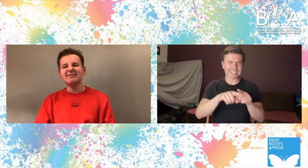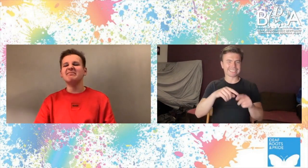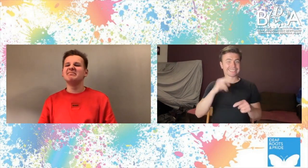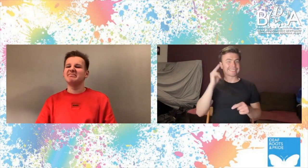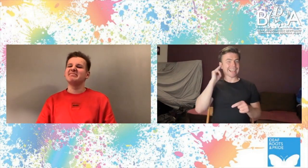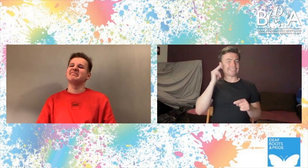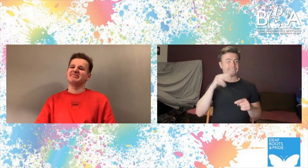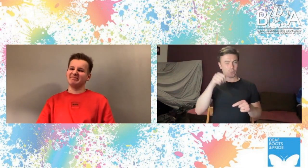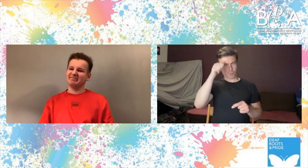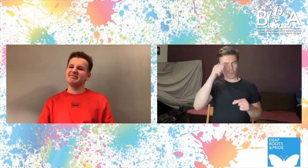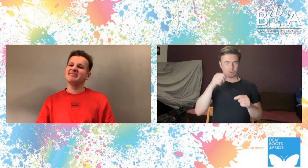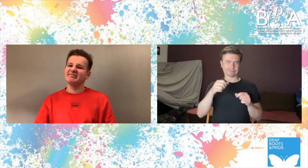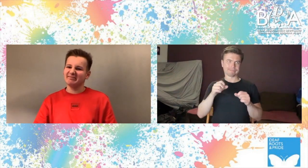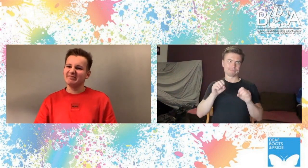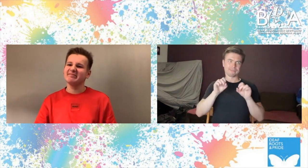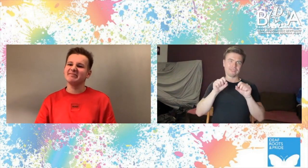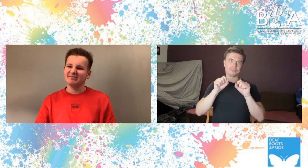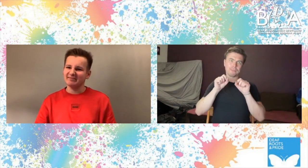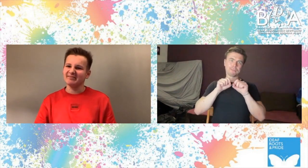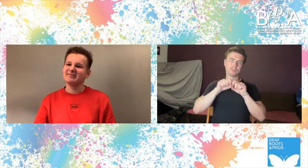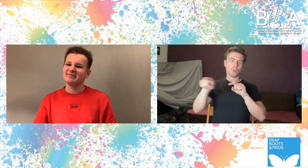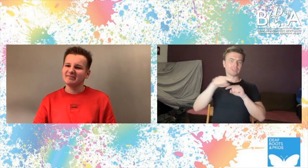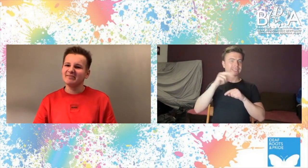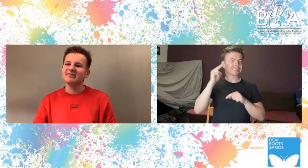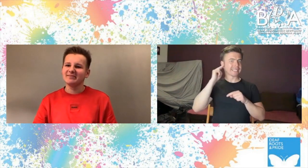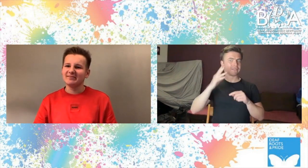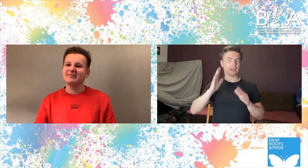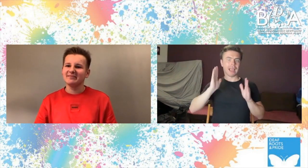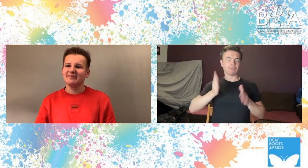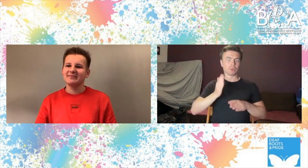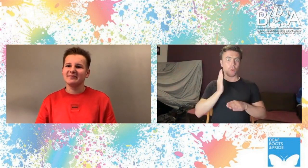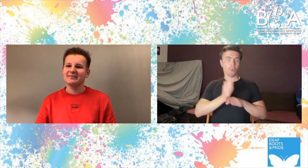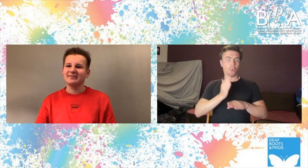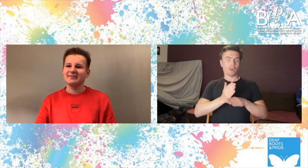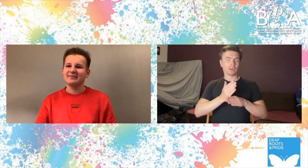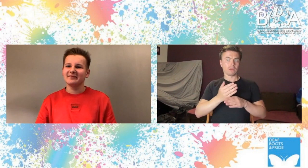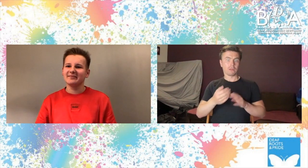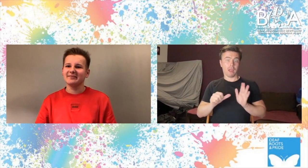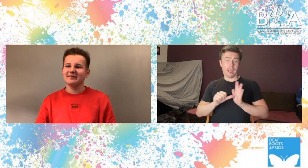Yeah. As a Deaf person, you’ll know that most Deaf people have to work